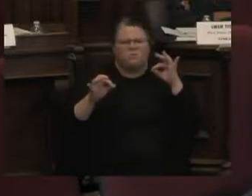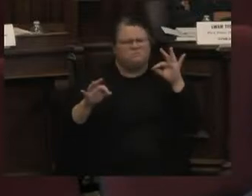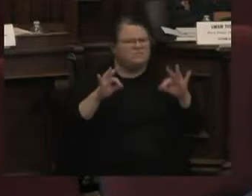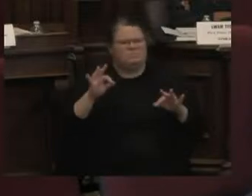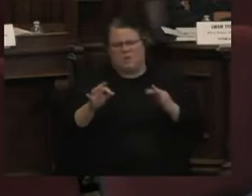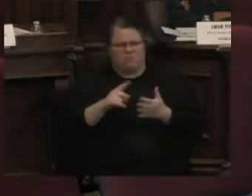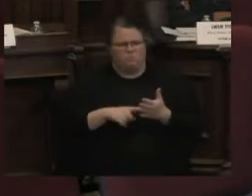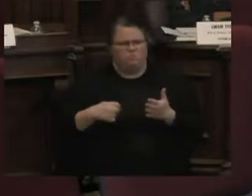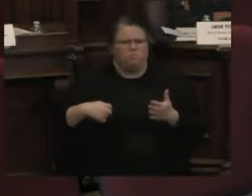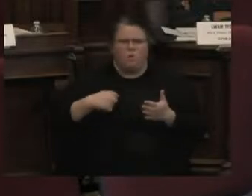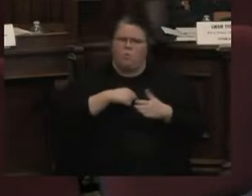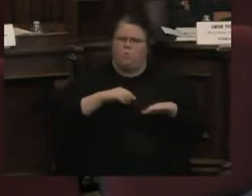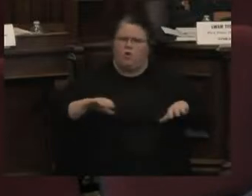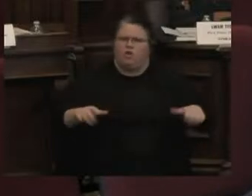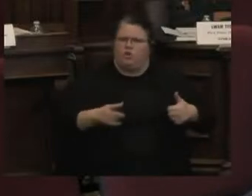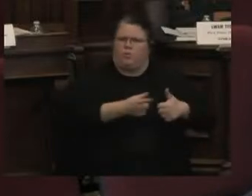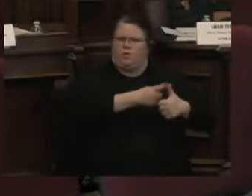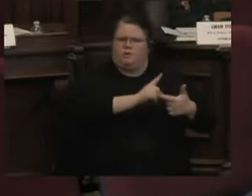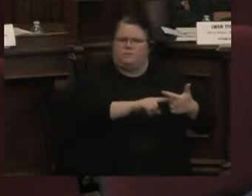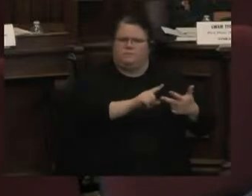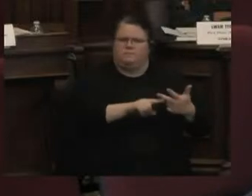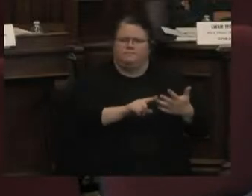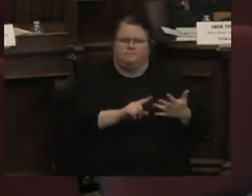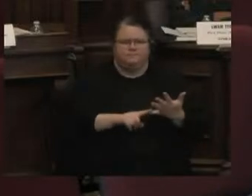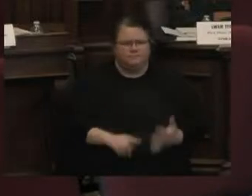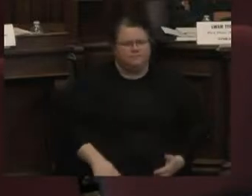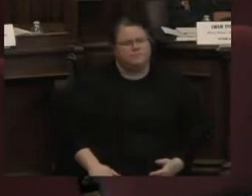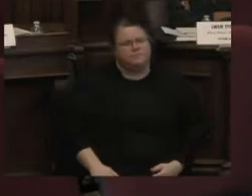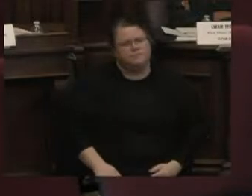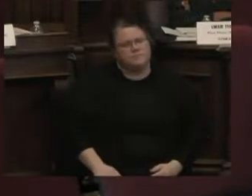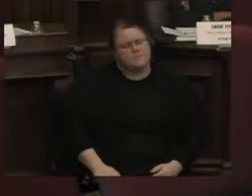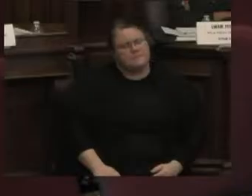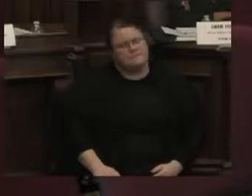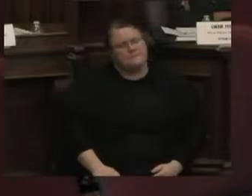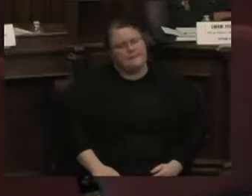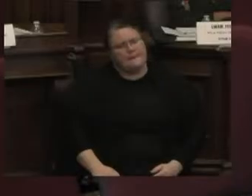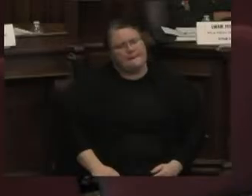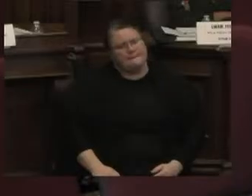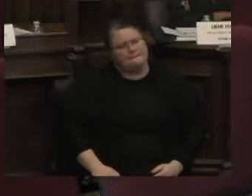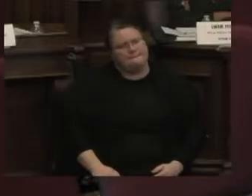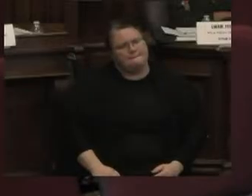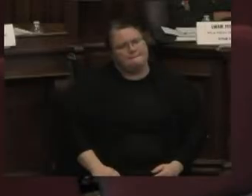wanted to talk about several